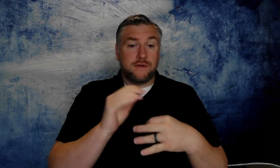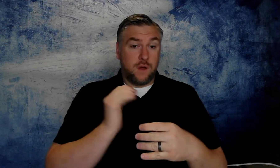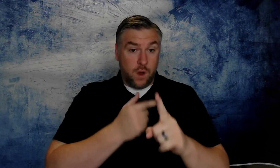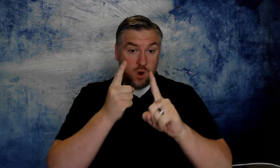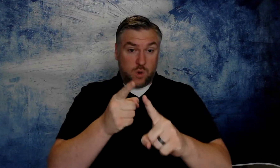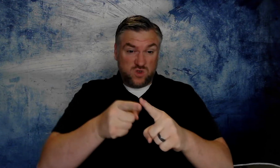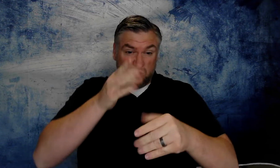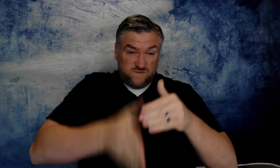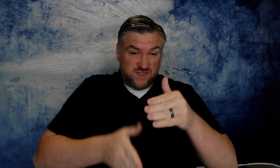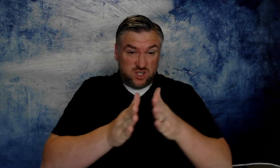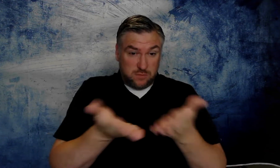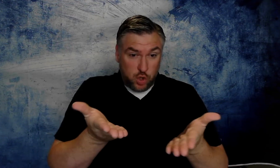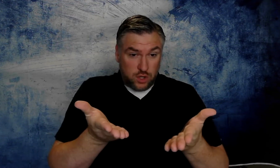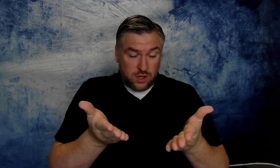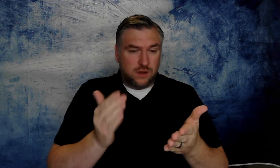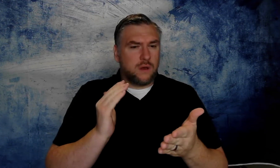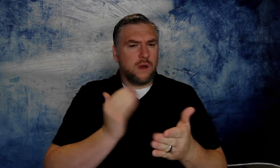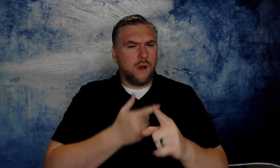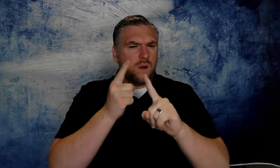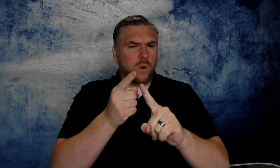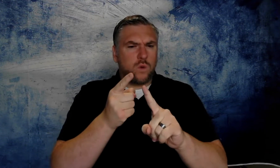instead of our goal is to finish the book,